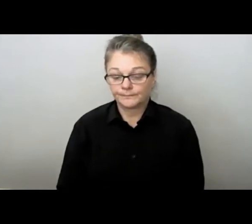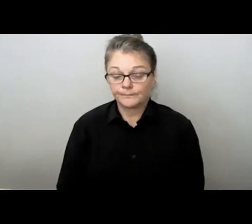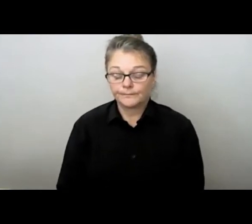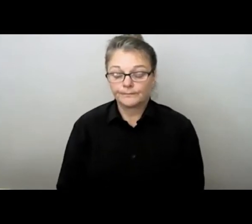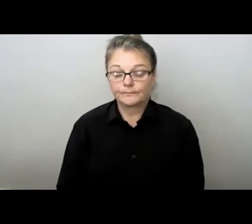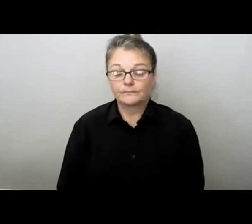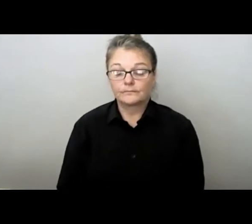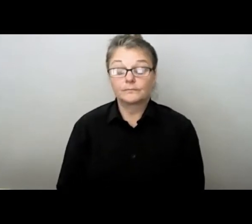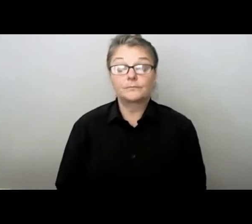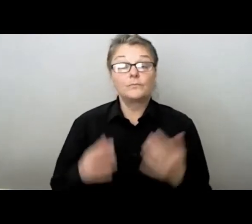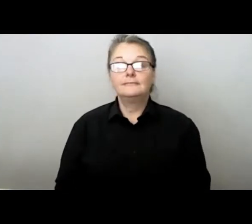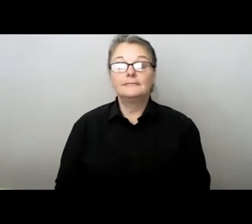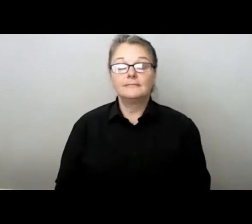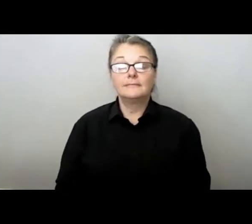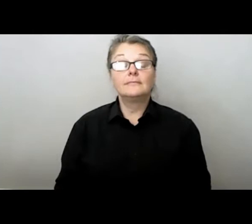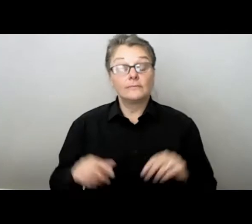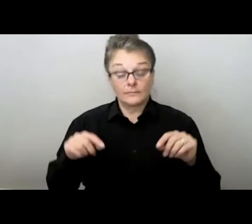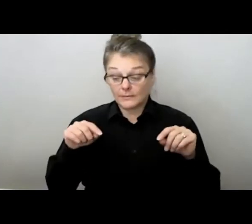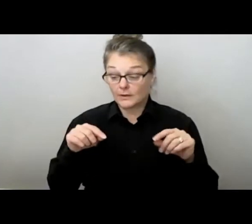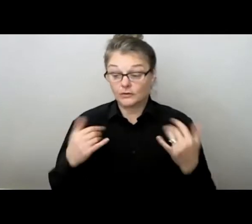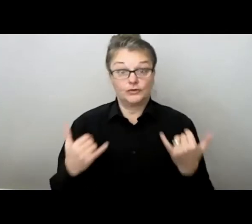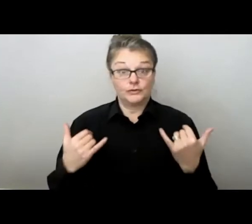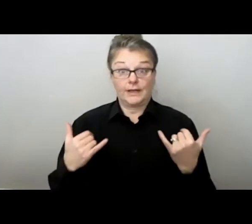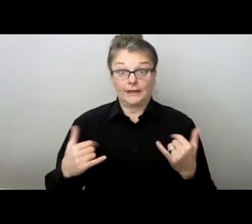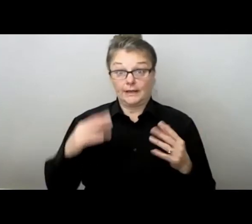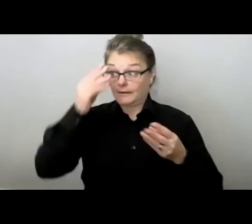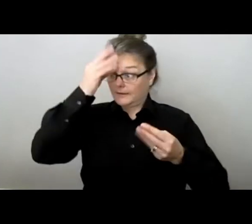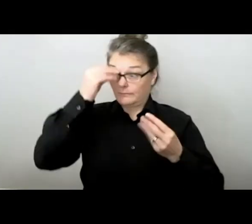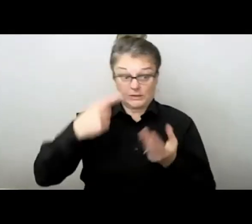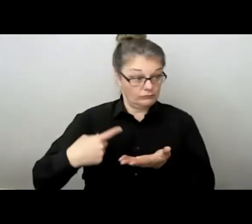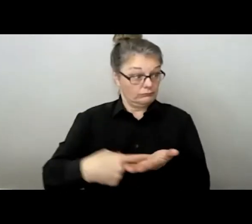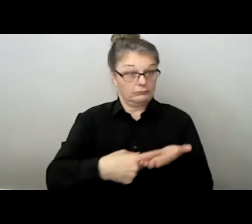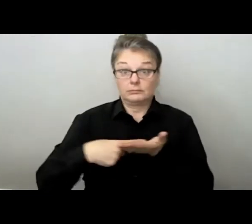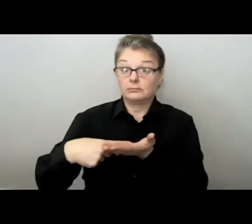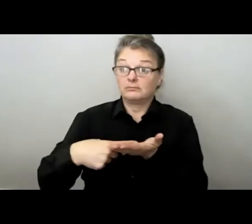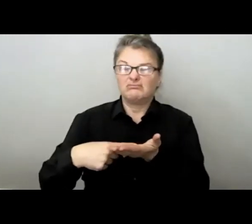THE INFORMATION WE TALK ABOUT TODAY HERE IS GENERAL LEGAL INFORMATION